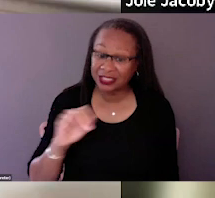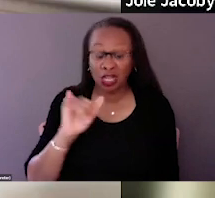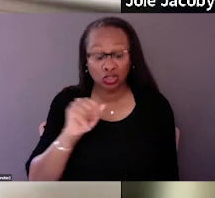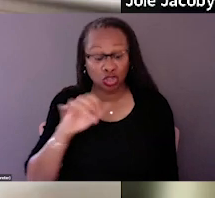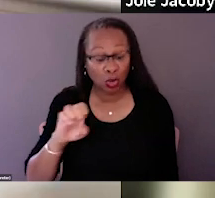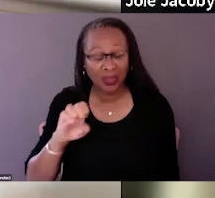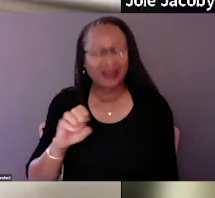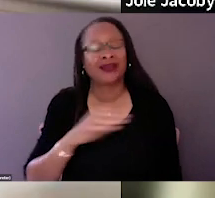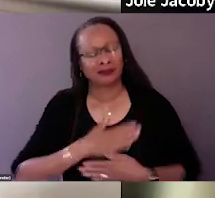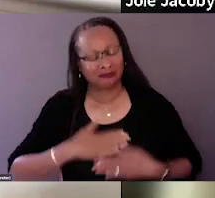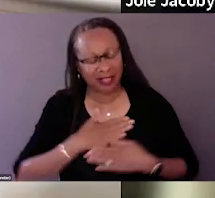Thank you. - Thank you.